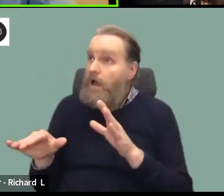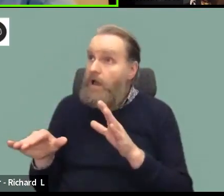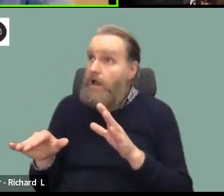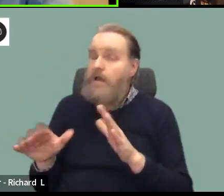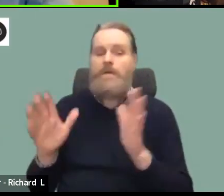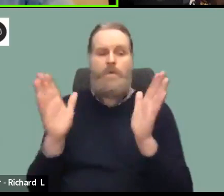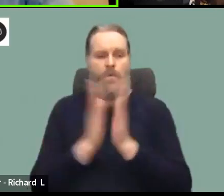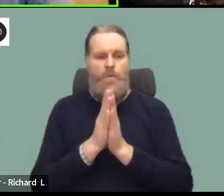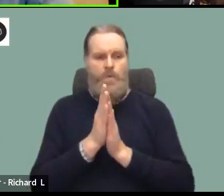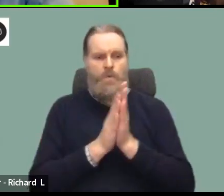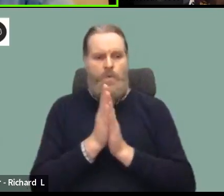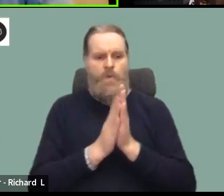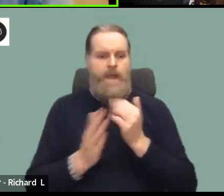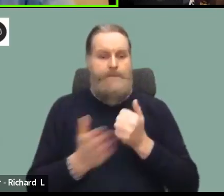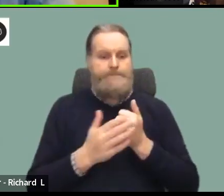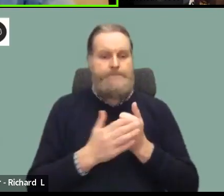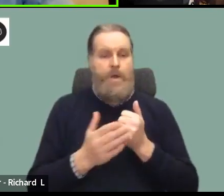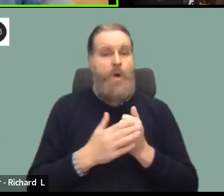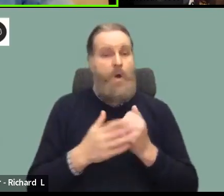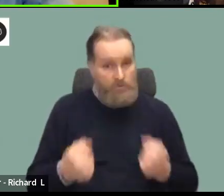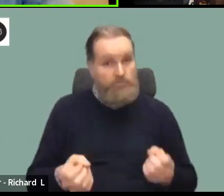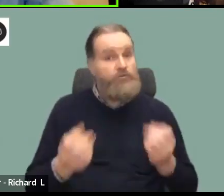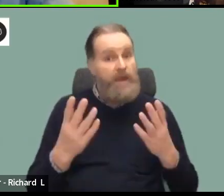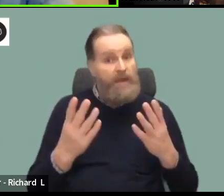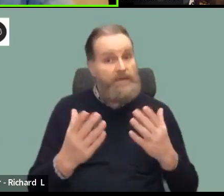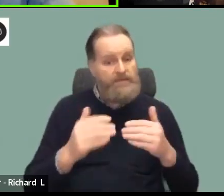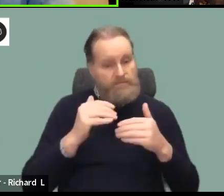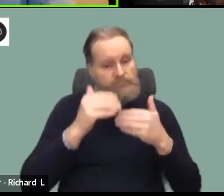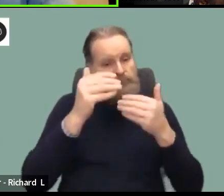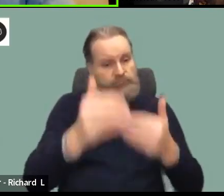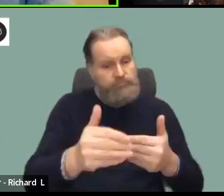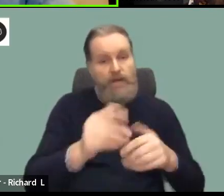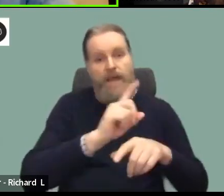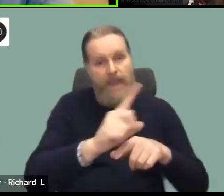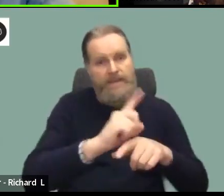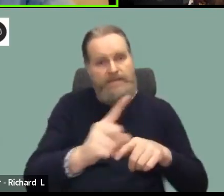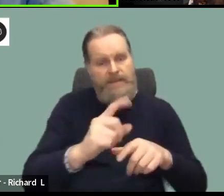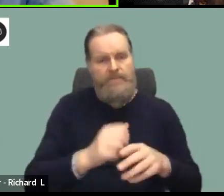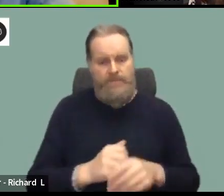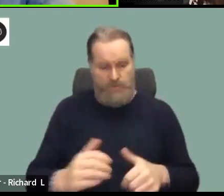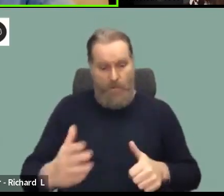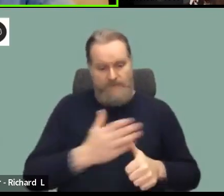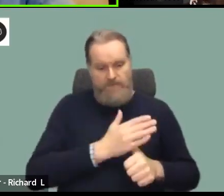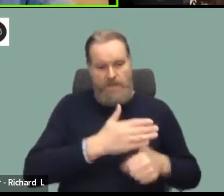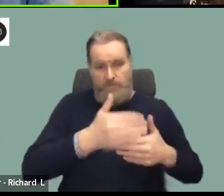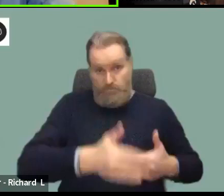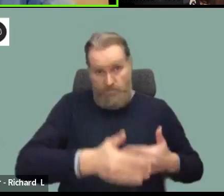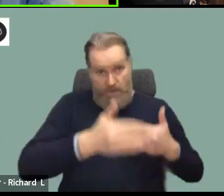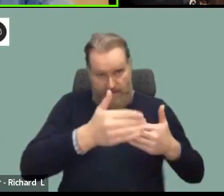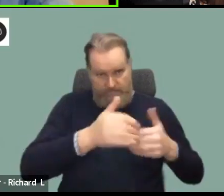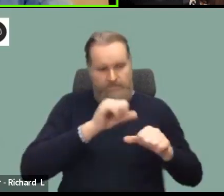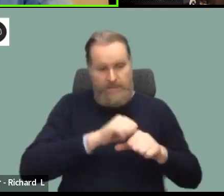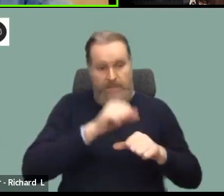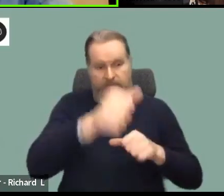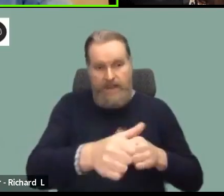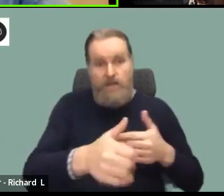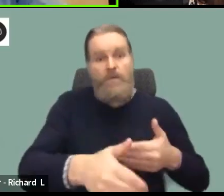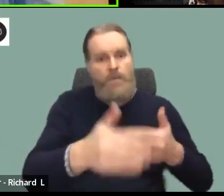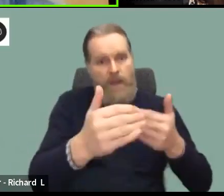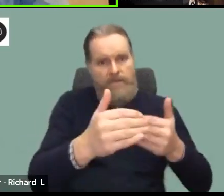not think again, that we can. then announce further action that would be an escalation in n other words, we are other words, we are trying to build.